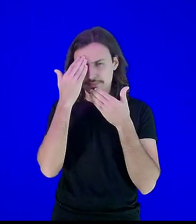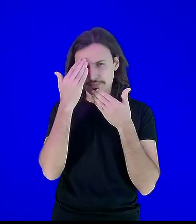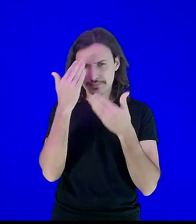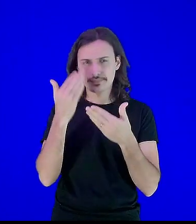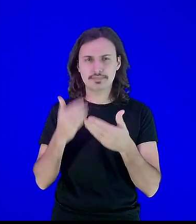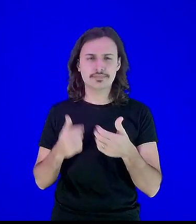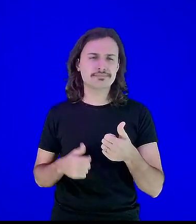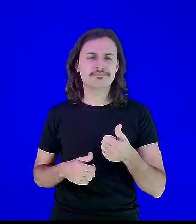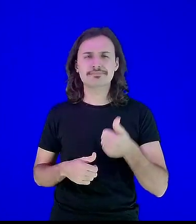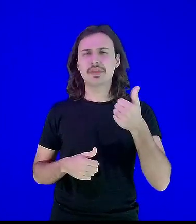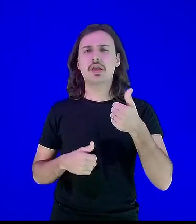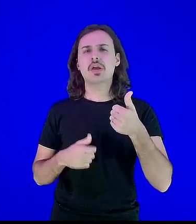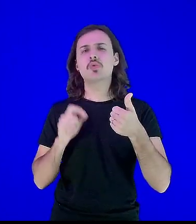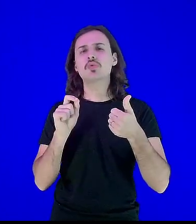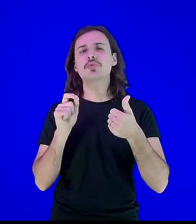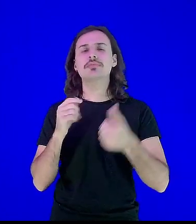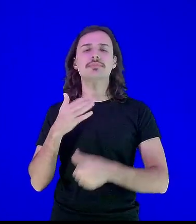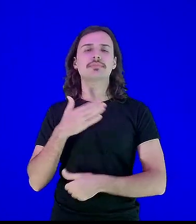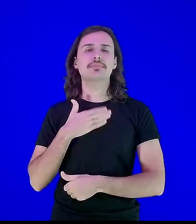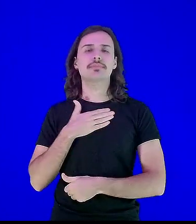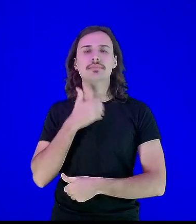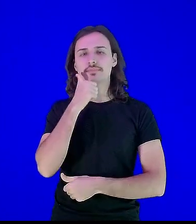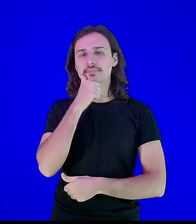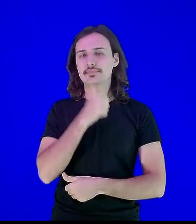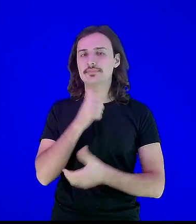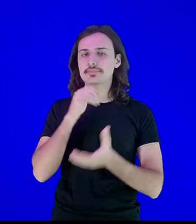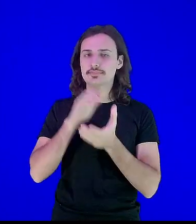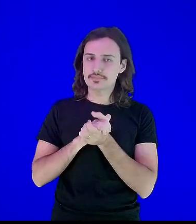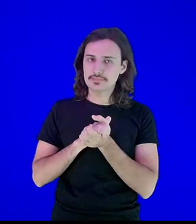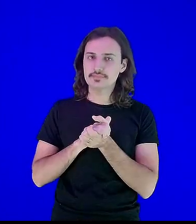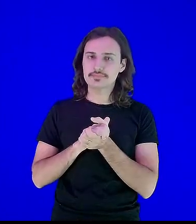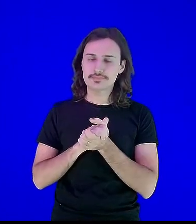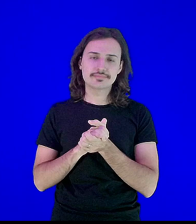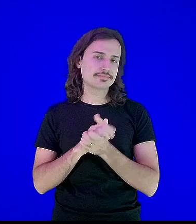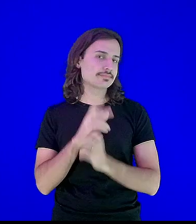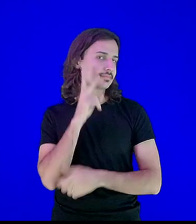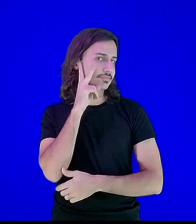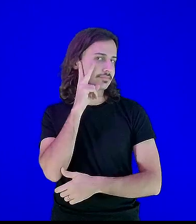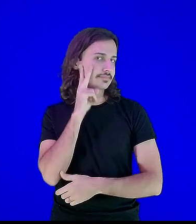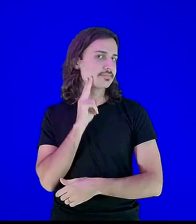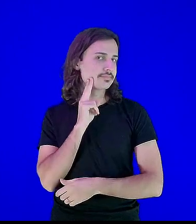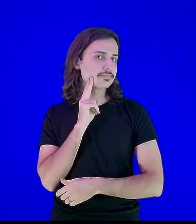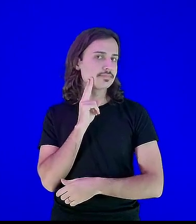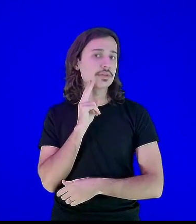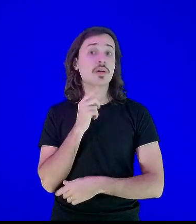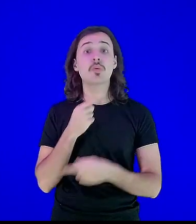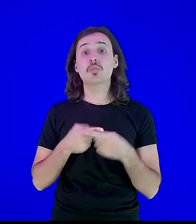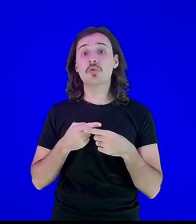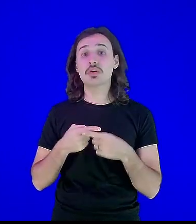first of them is my wife because I have been devoting my nights to LetraSinal and she